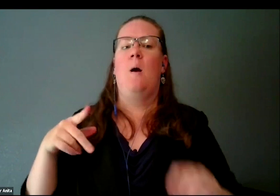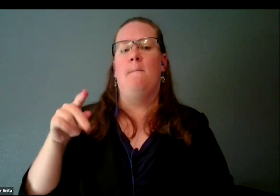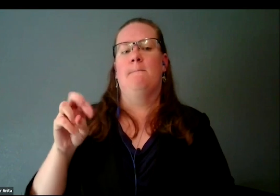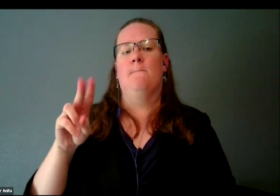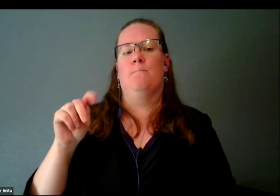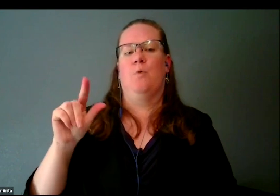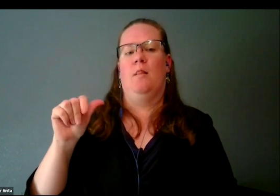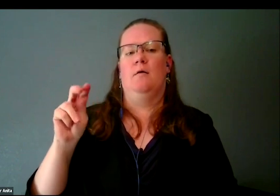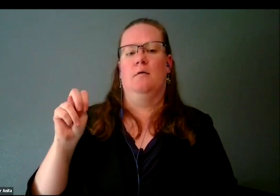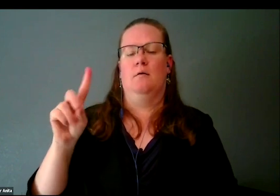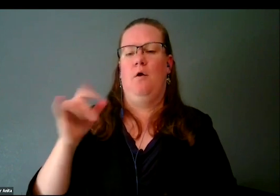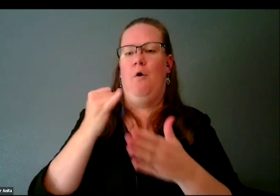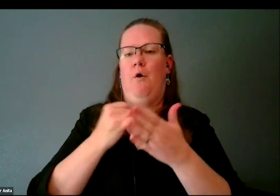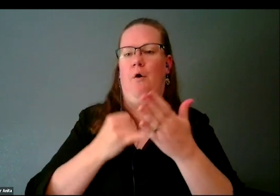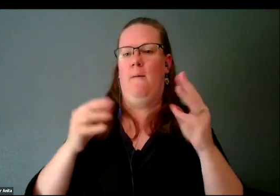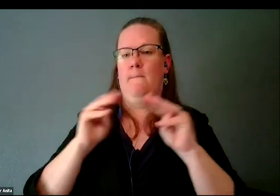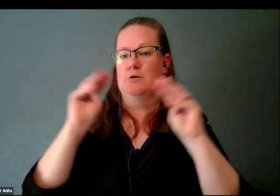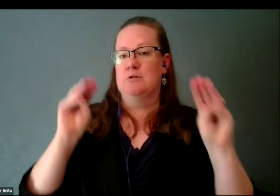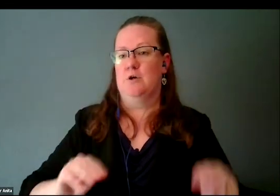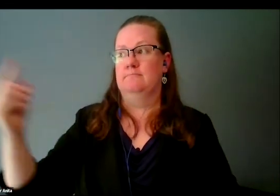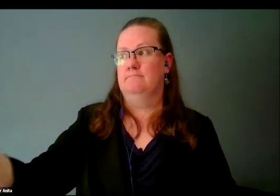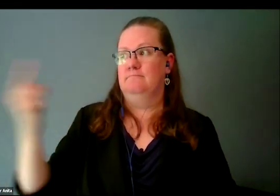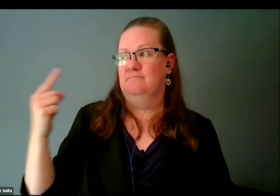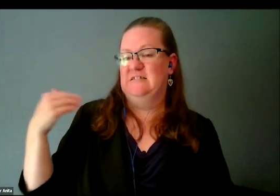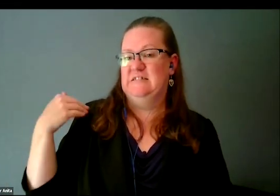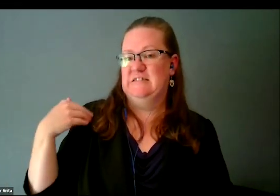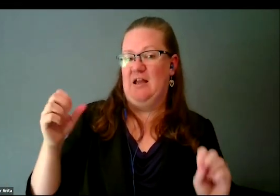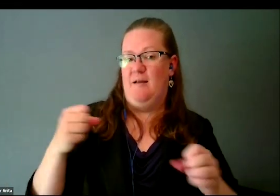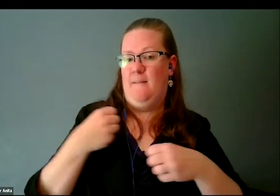here in Portland, Oregon to create a small tactile exhibit for them.